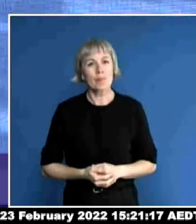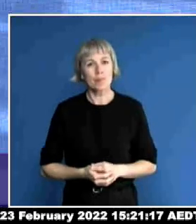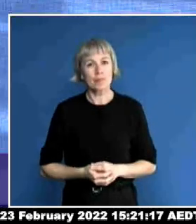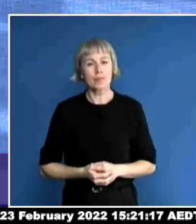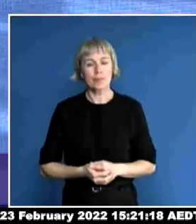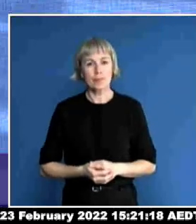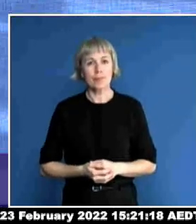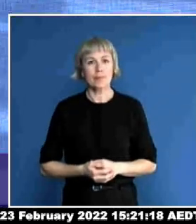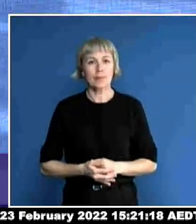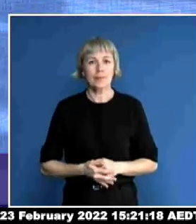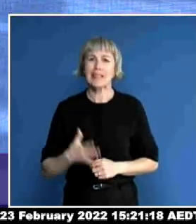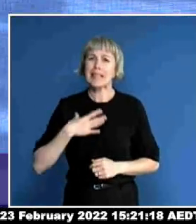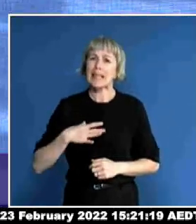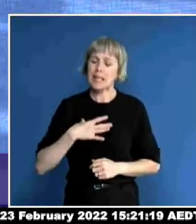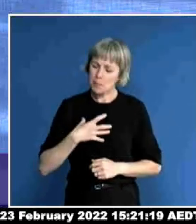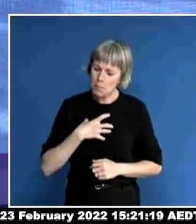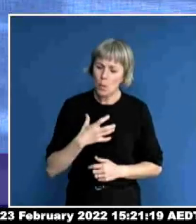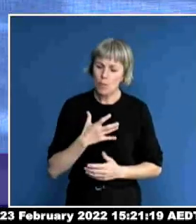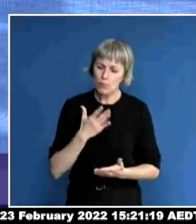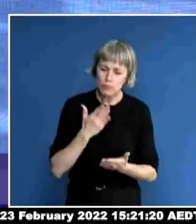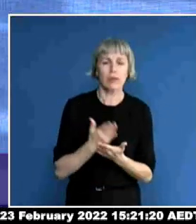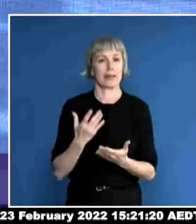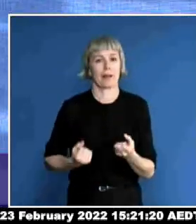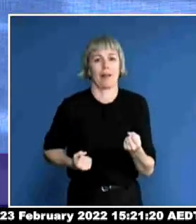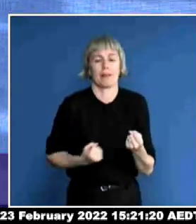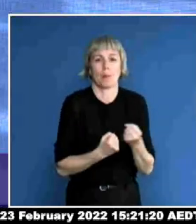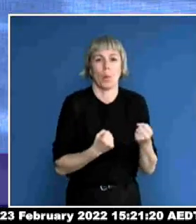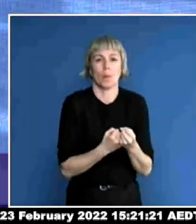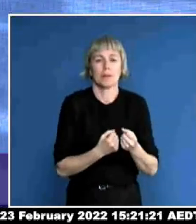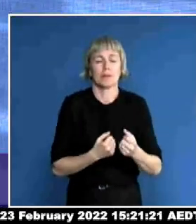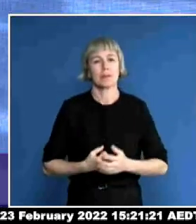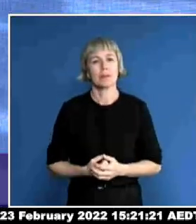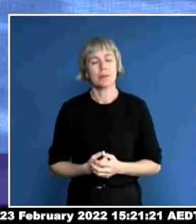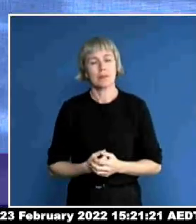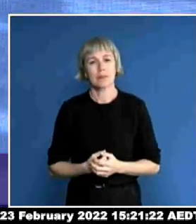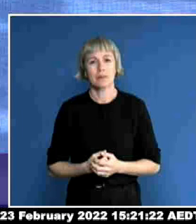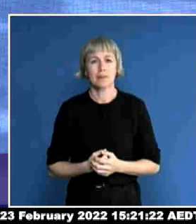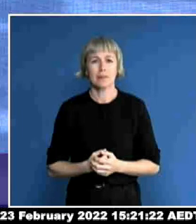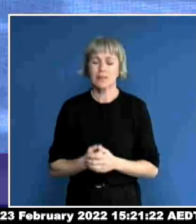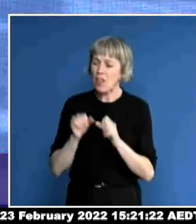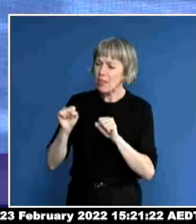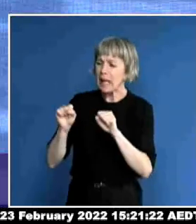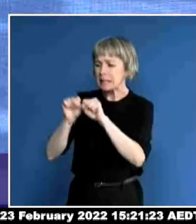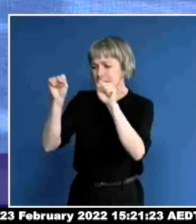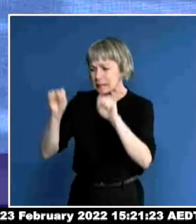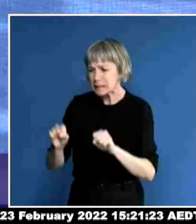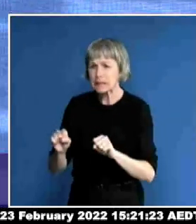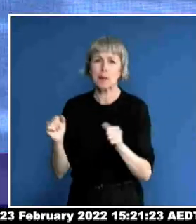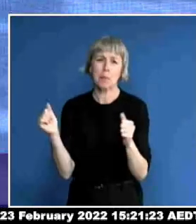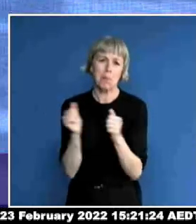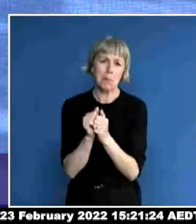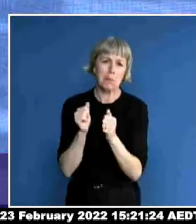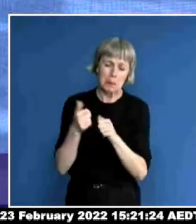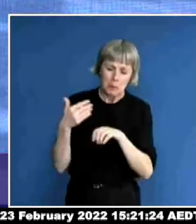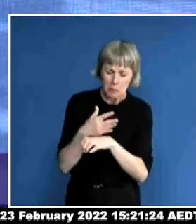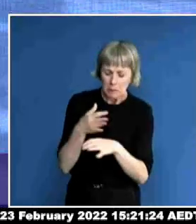None of these box-ticking systems of ticking boxes because that's what's in a job